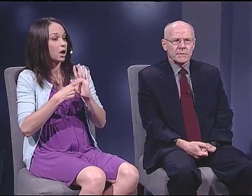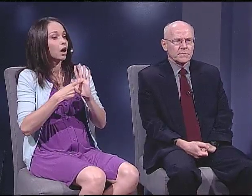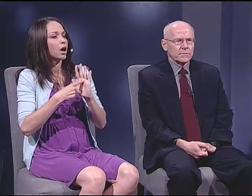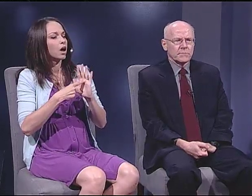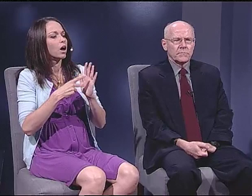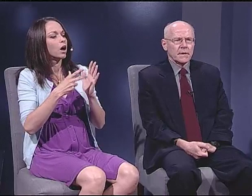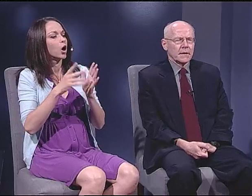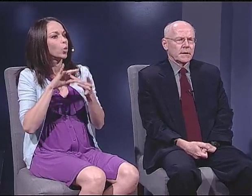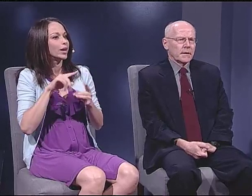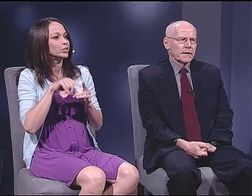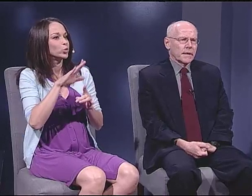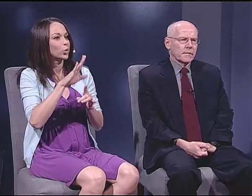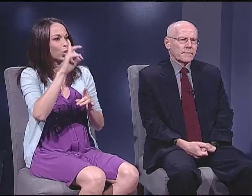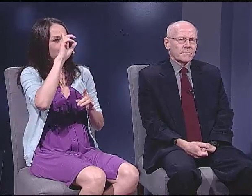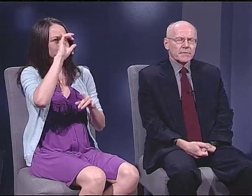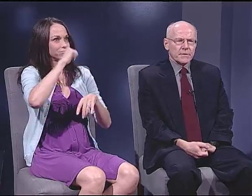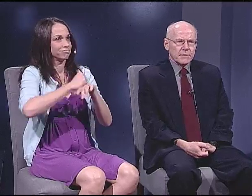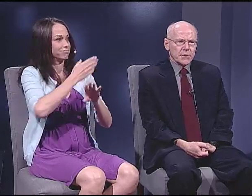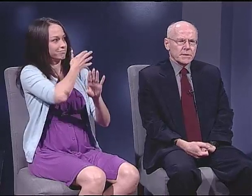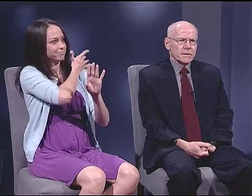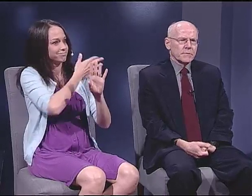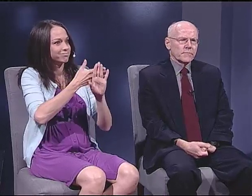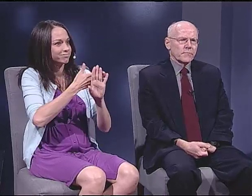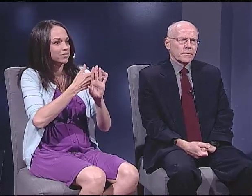to that law from different traditions and so forth.